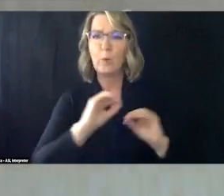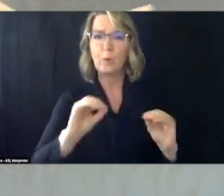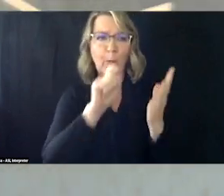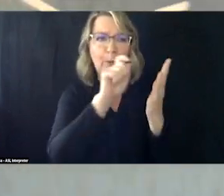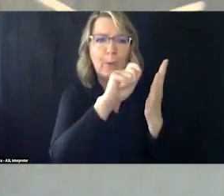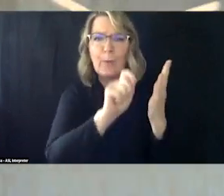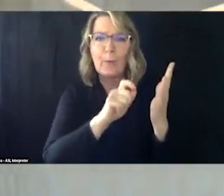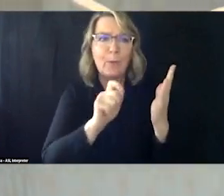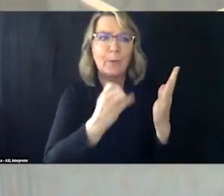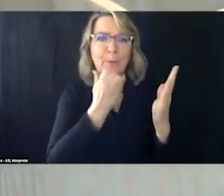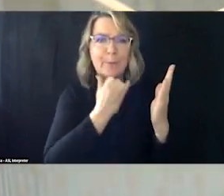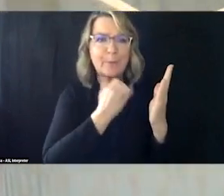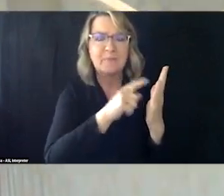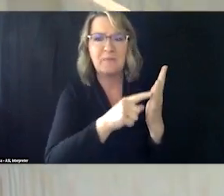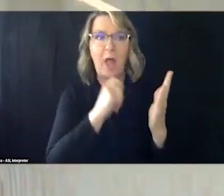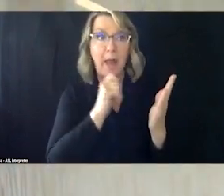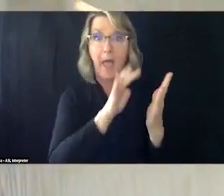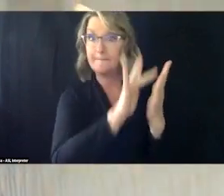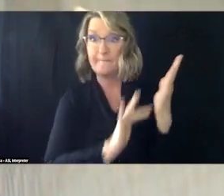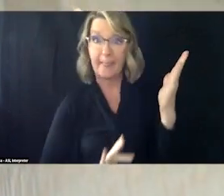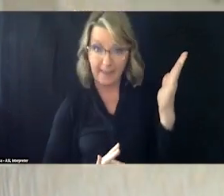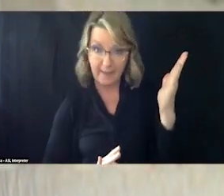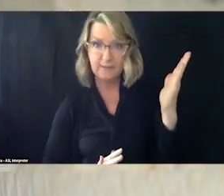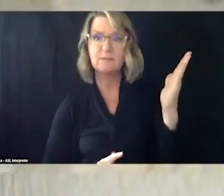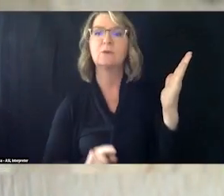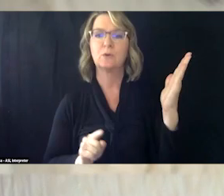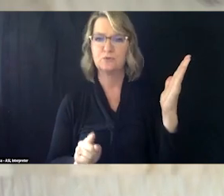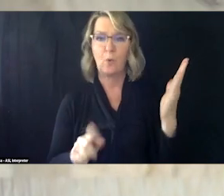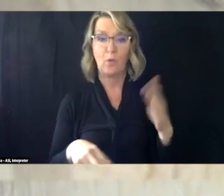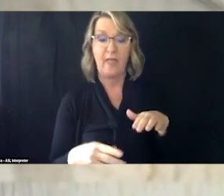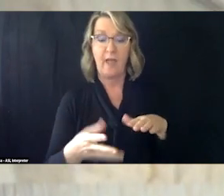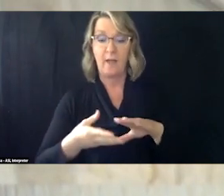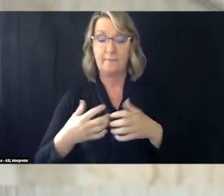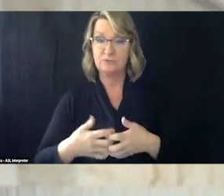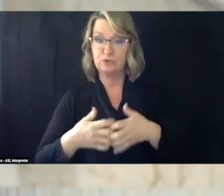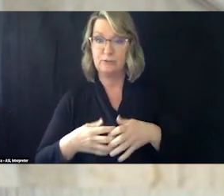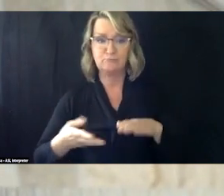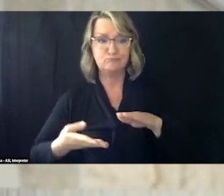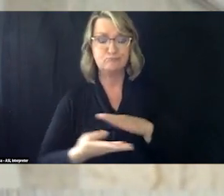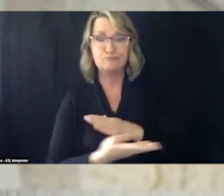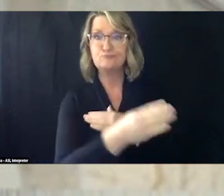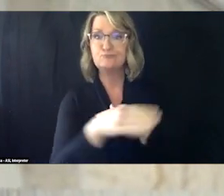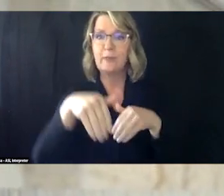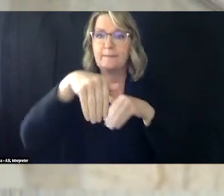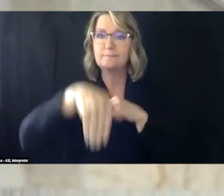no overvotes it wasn't a completely blank ballot so it read and was dropped into the ballot box